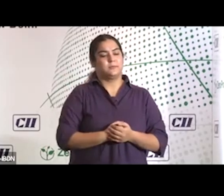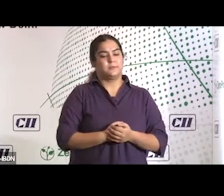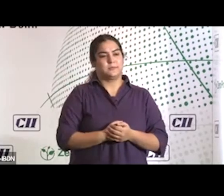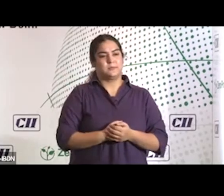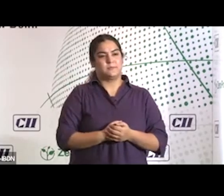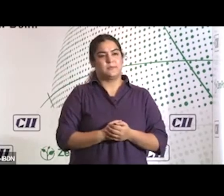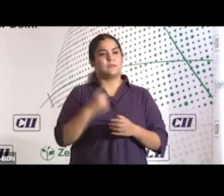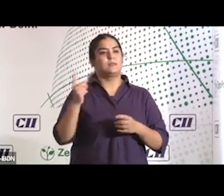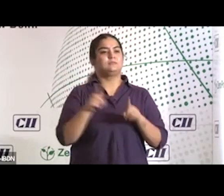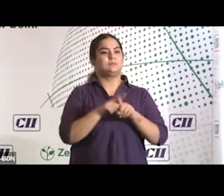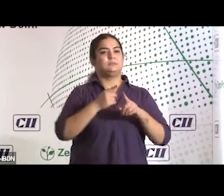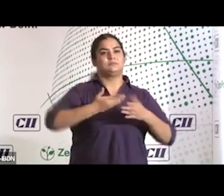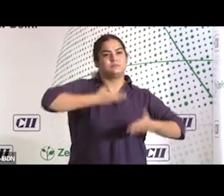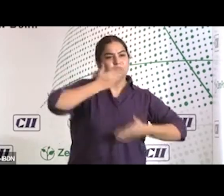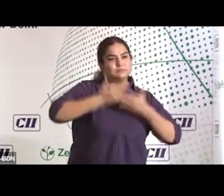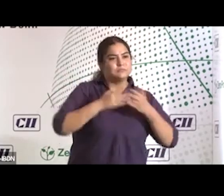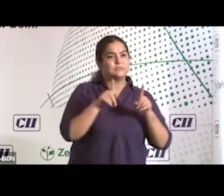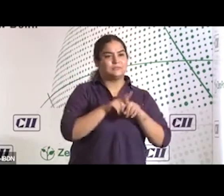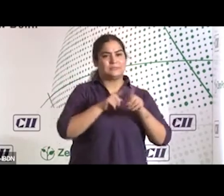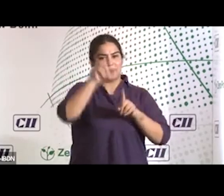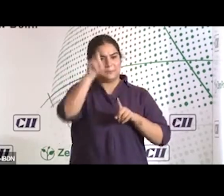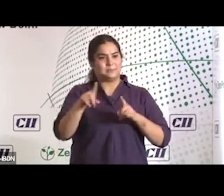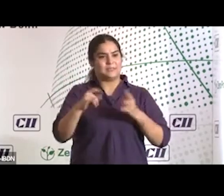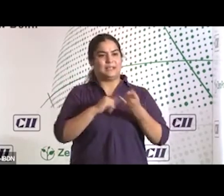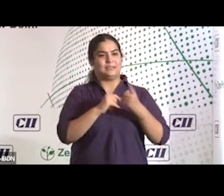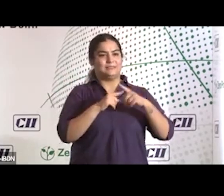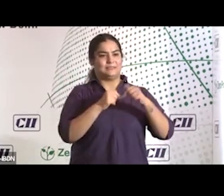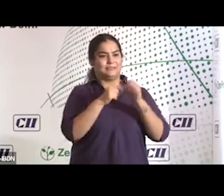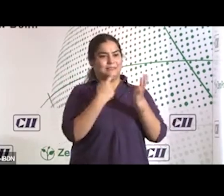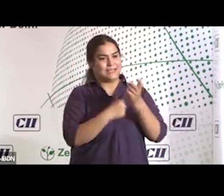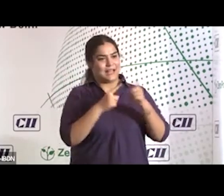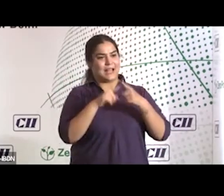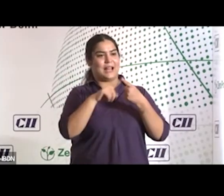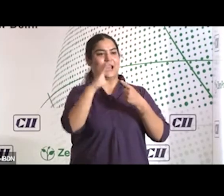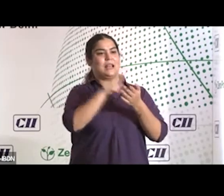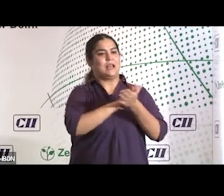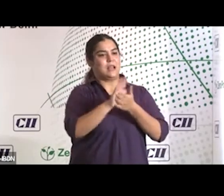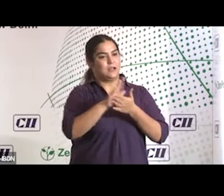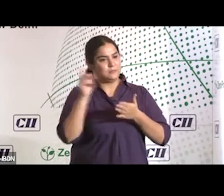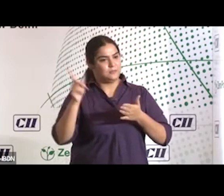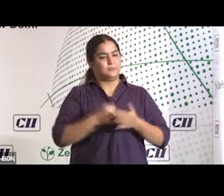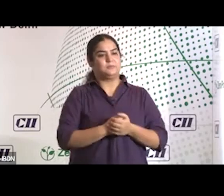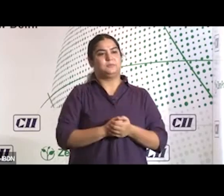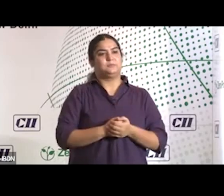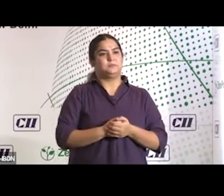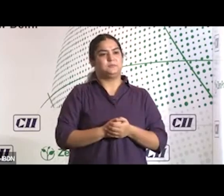good for the startups. And he is from